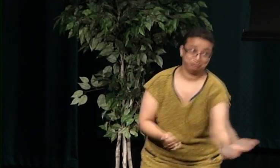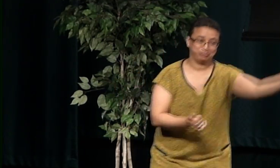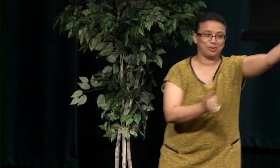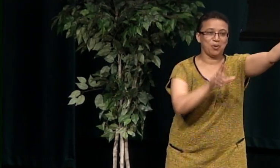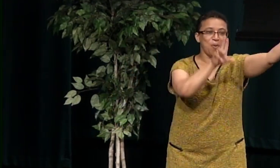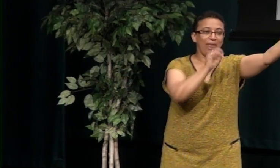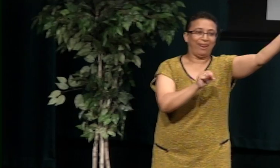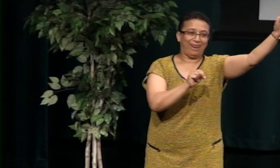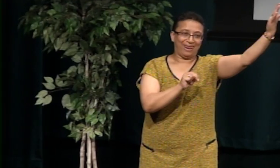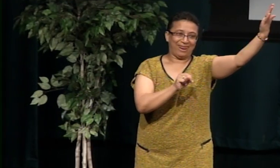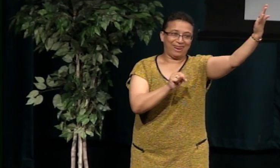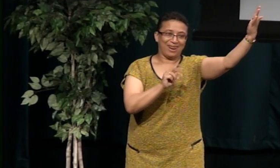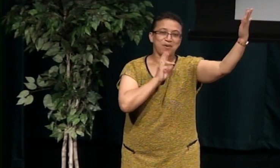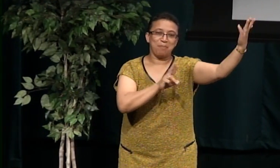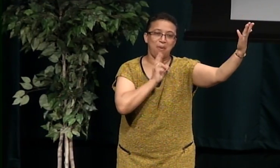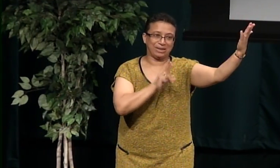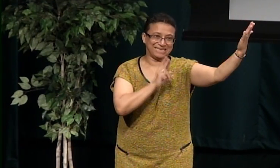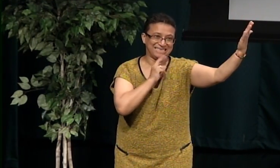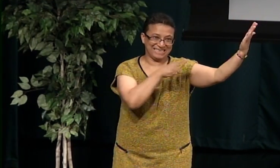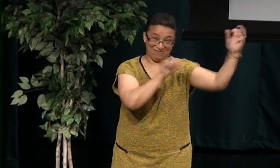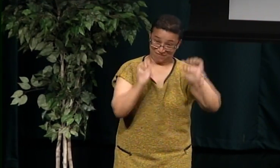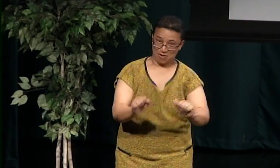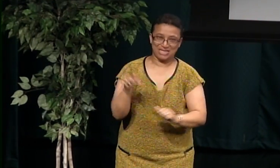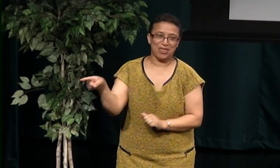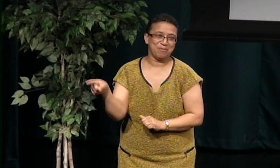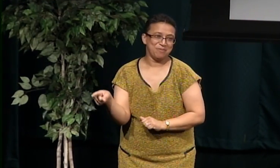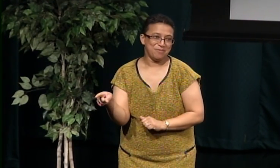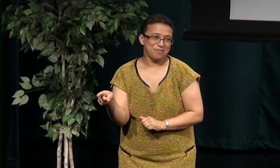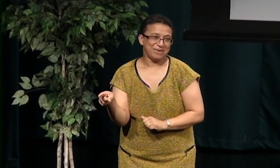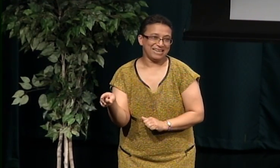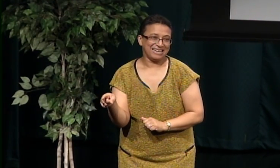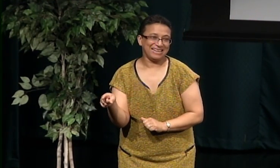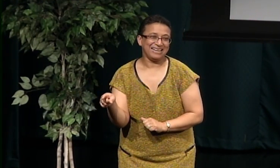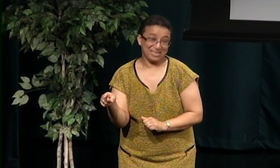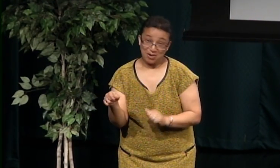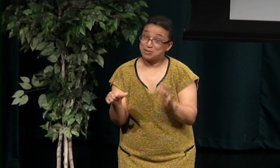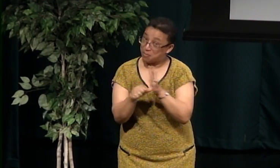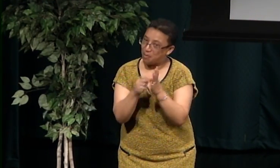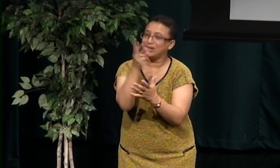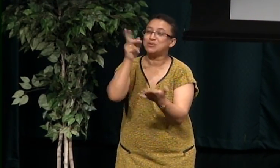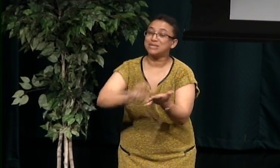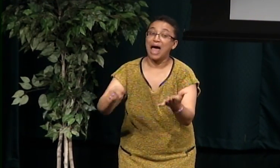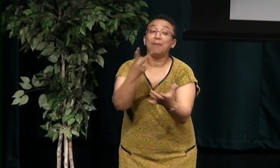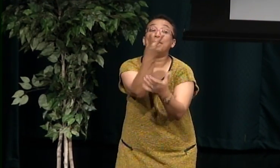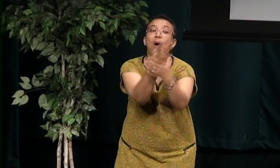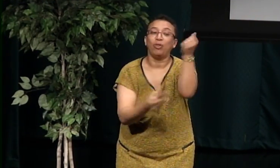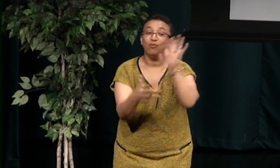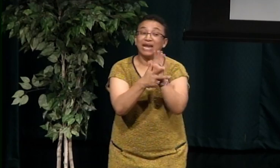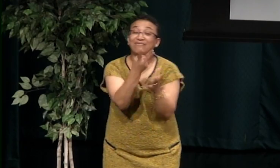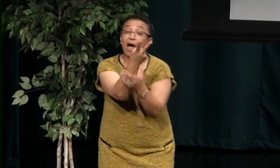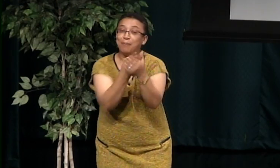because the optional provisions actually force reporting to the U.N. So there are some folks who avoid that.